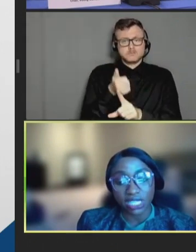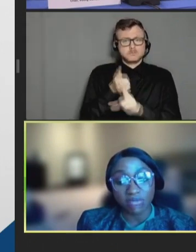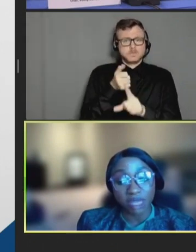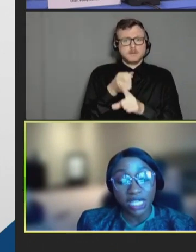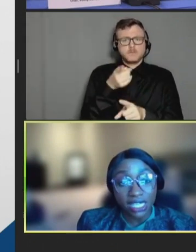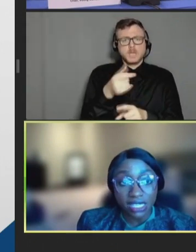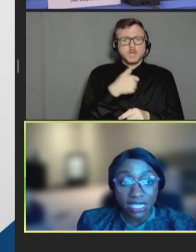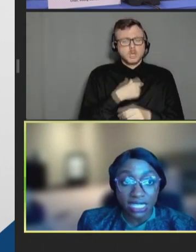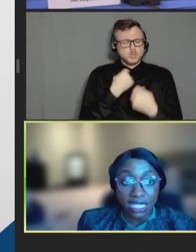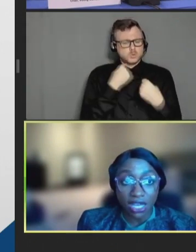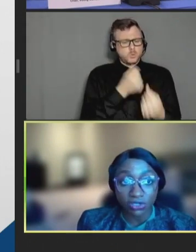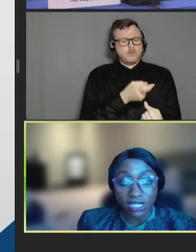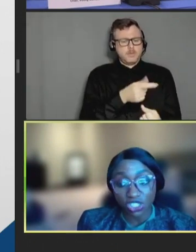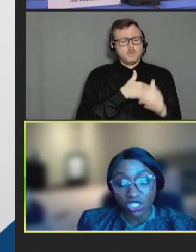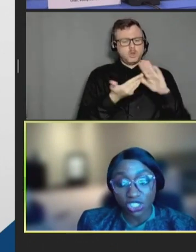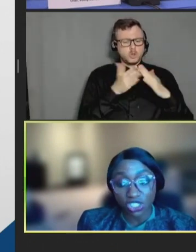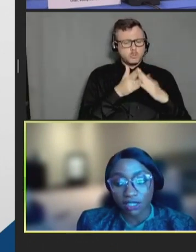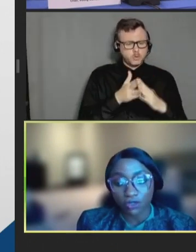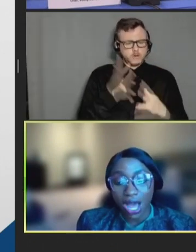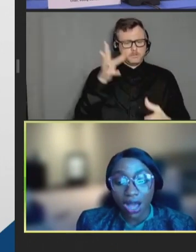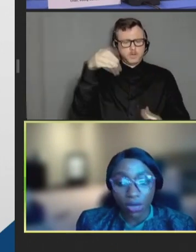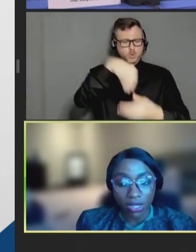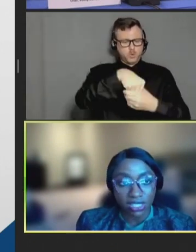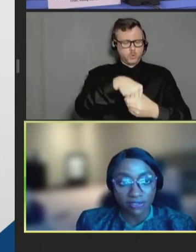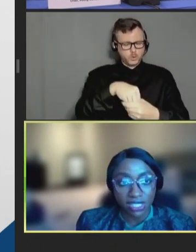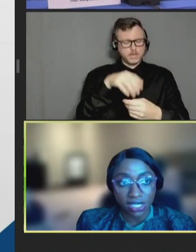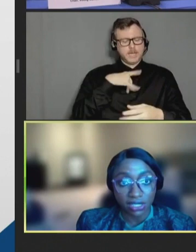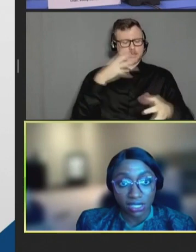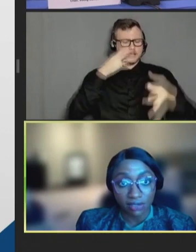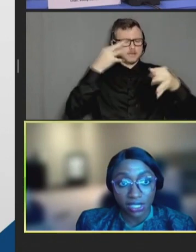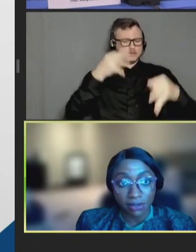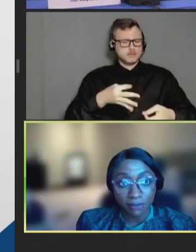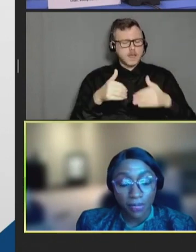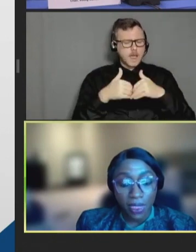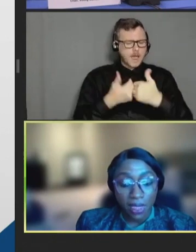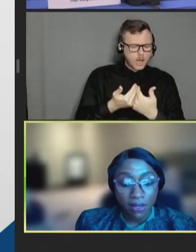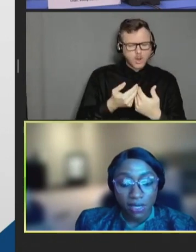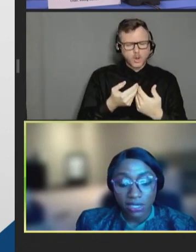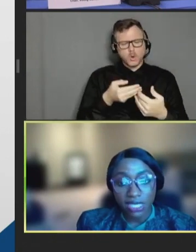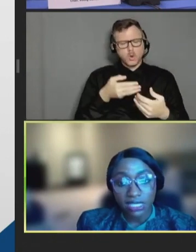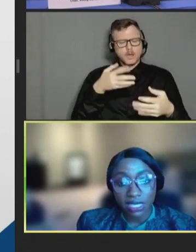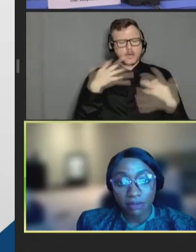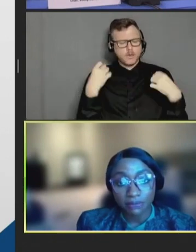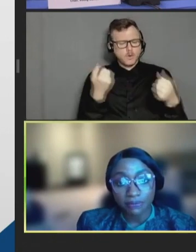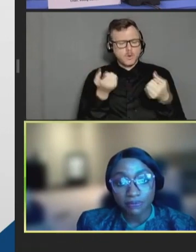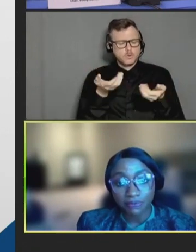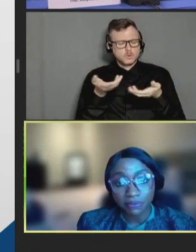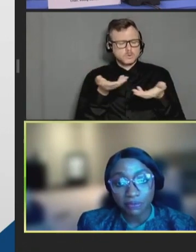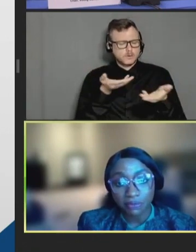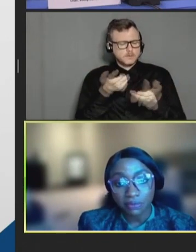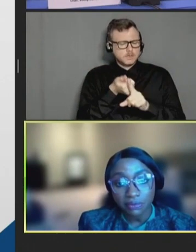community be in the center of decision-making for how health services are delivered. Next slide.